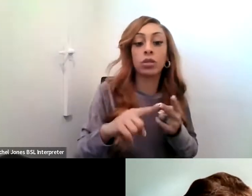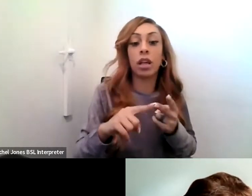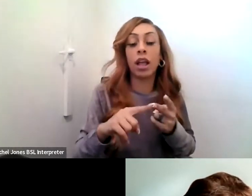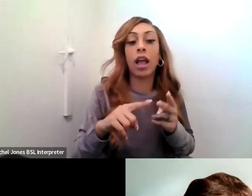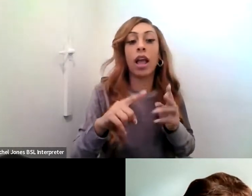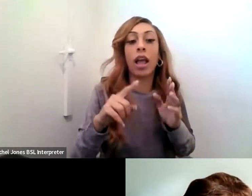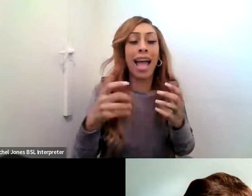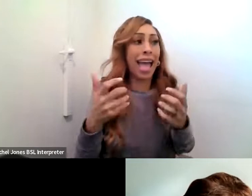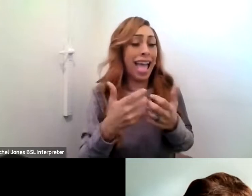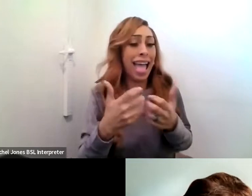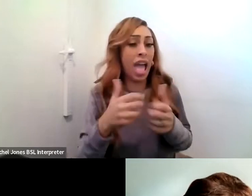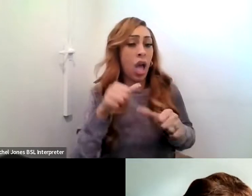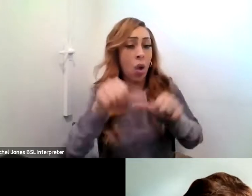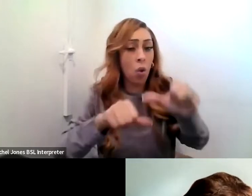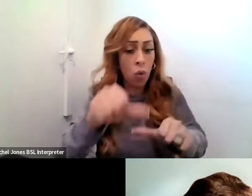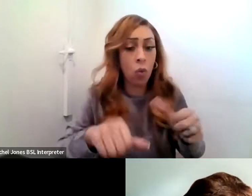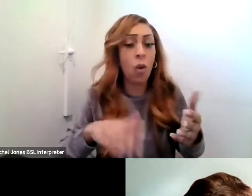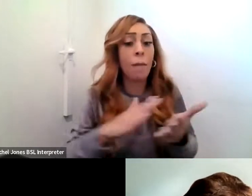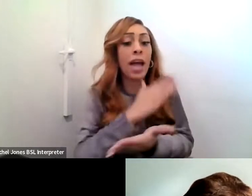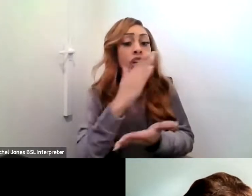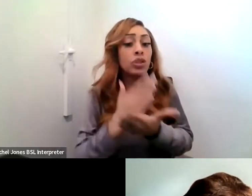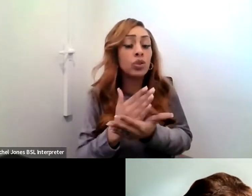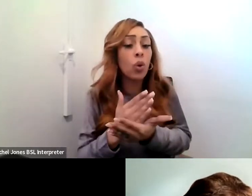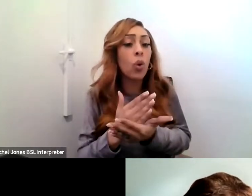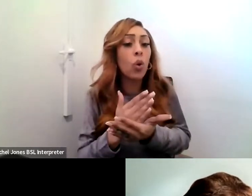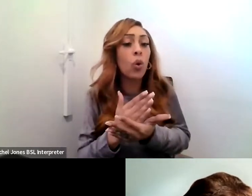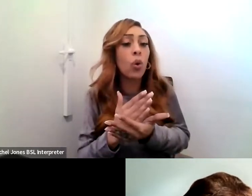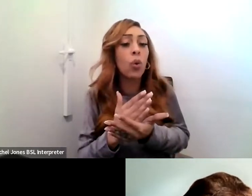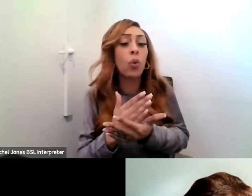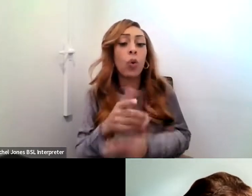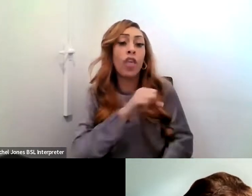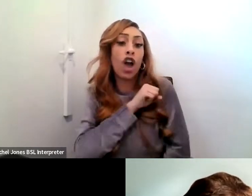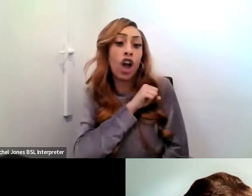but how do we also make sure that people are committing enough resources